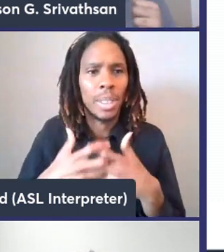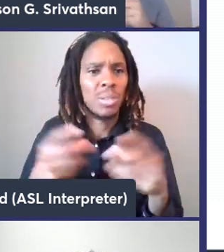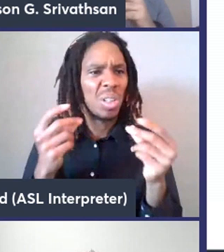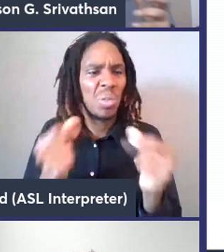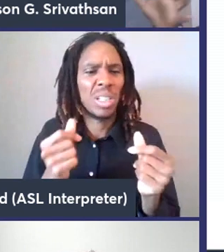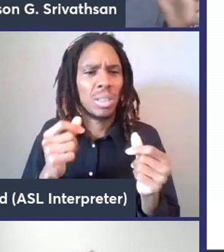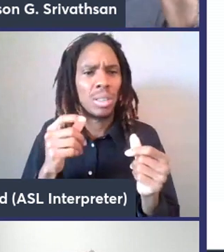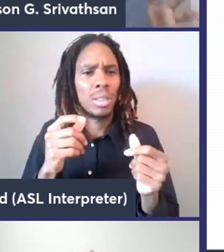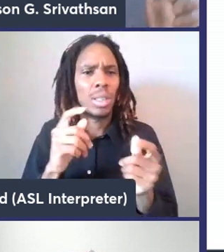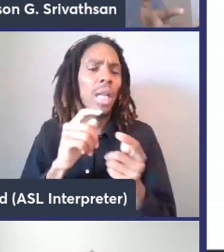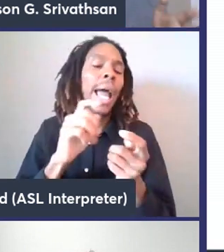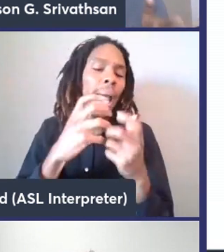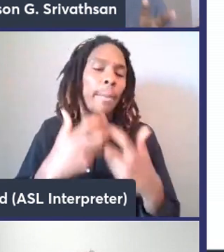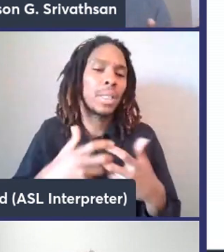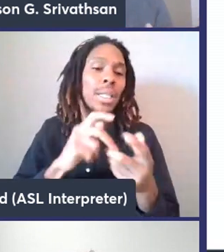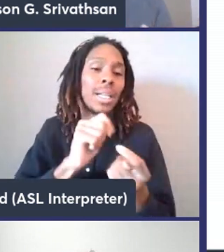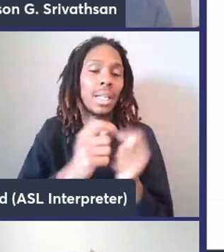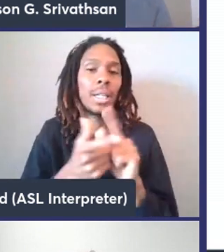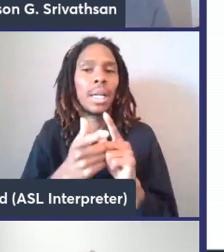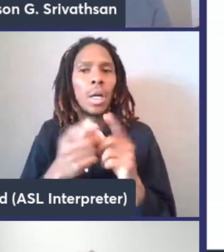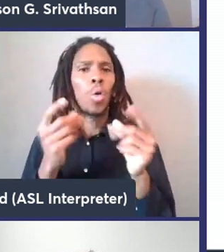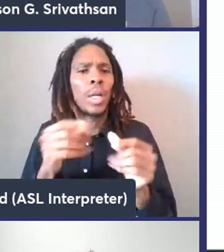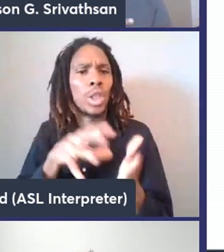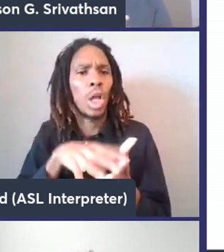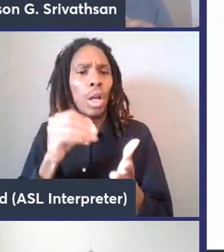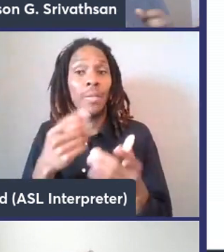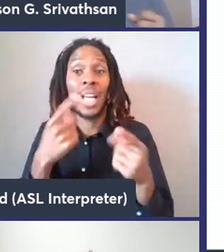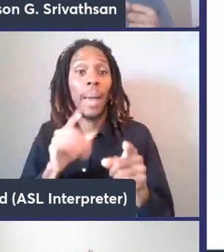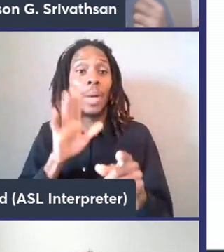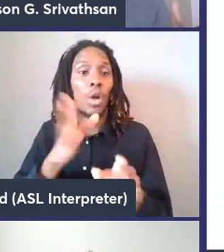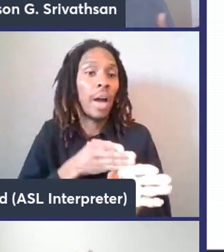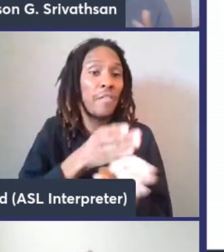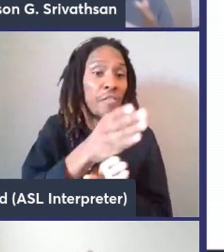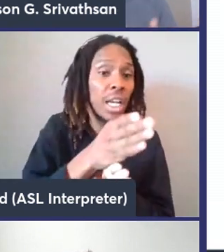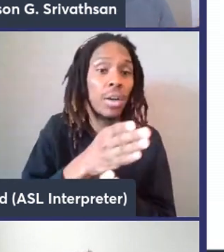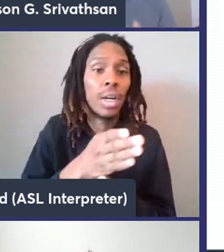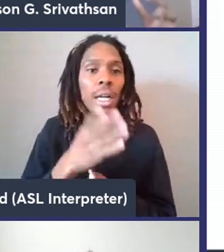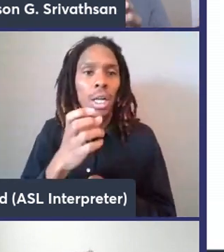but if let's say it happens in your field, and you wanna be quick to adapt,